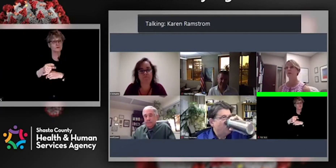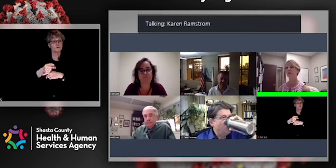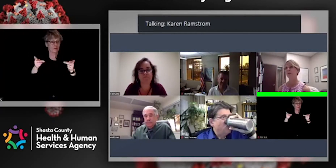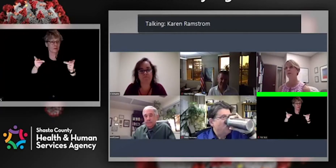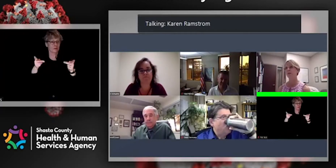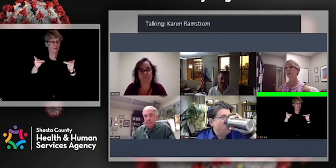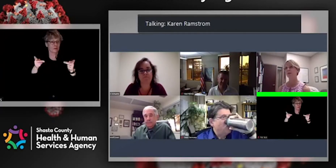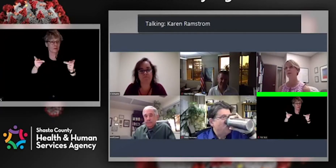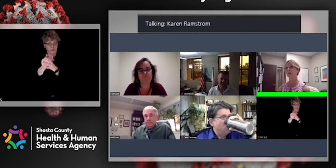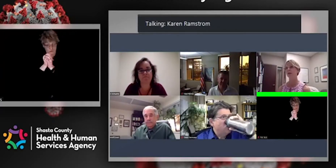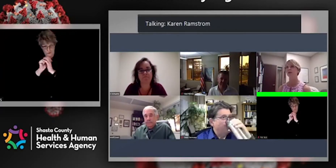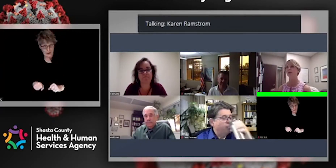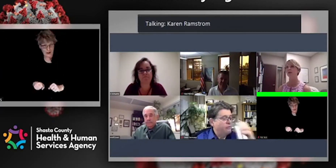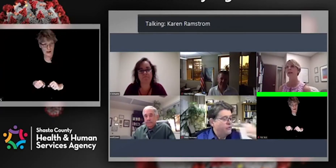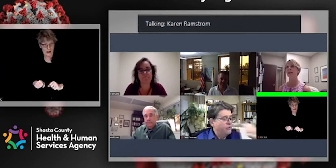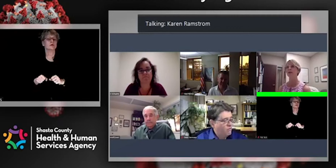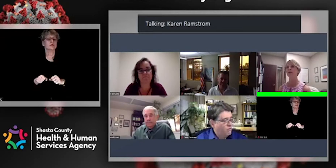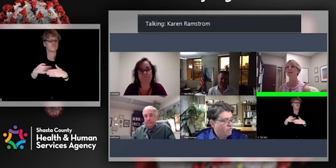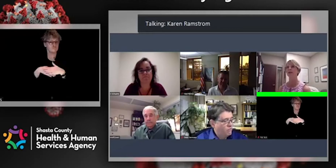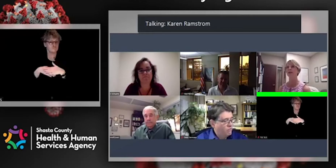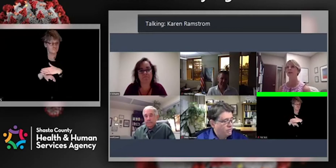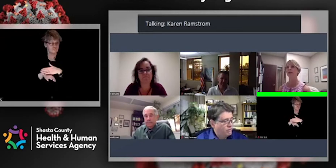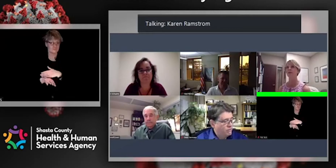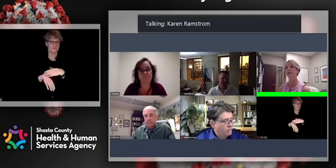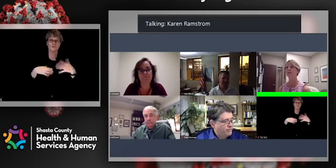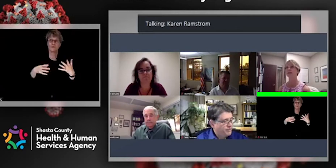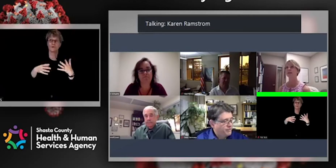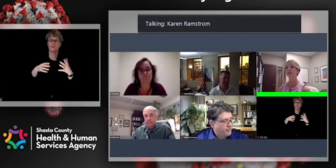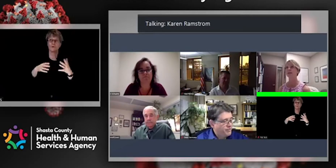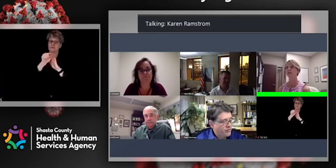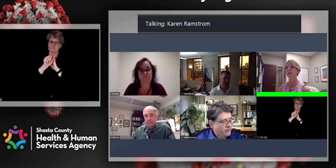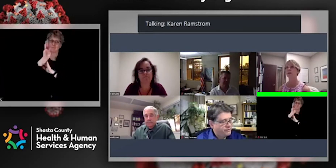the state website is really useful now. You could kind of see for all the different sectors